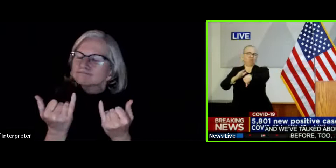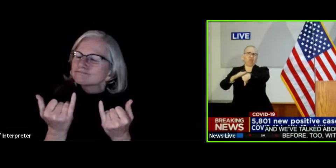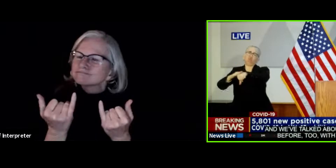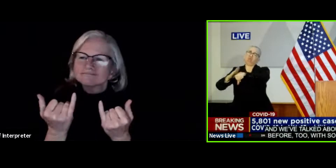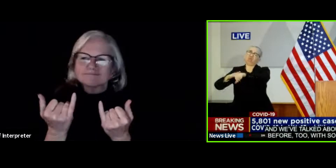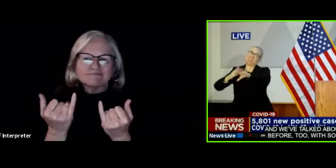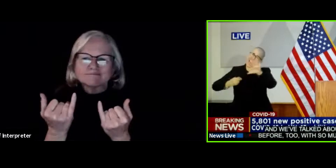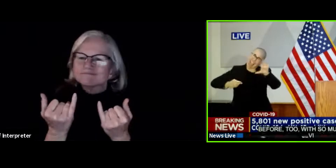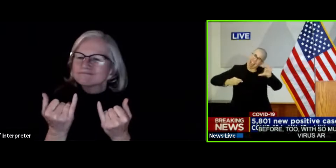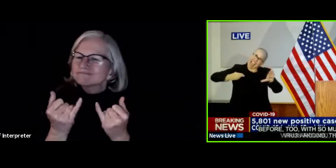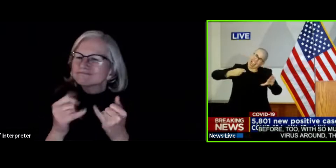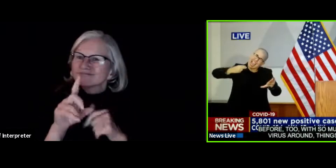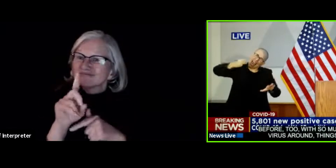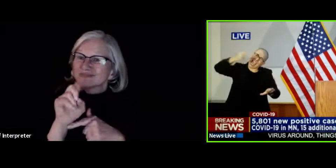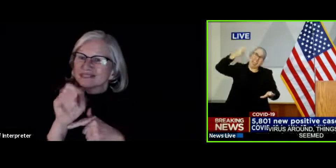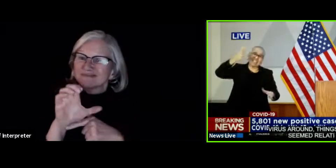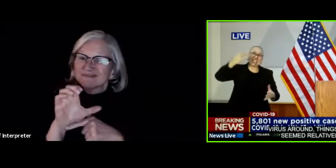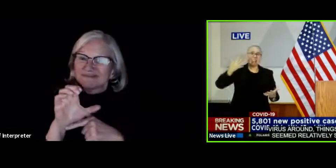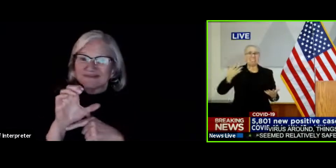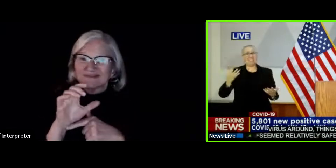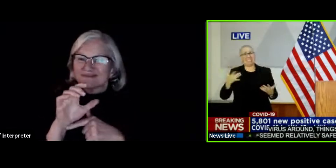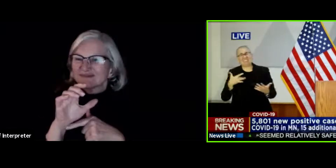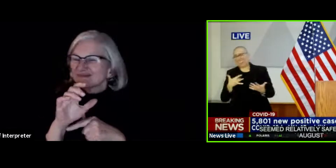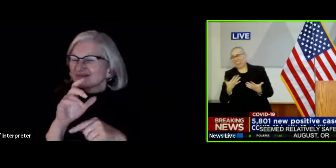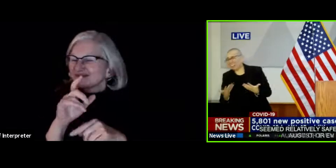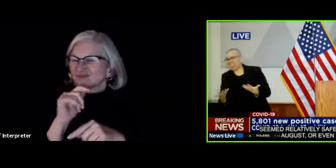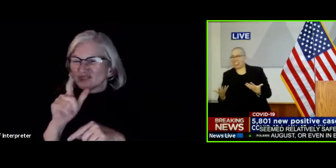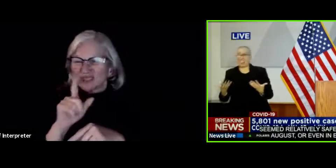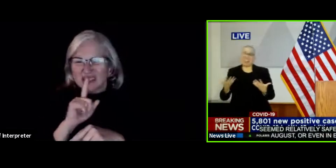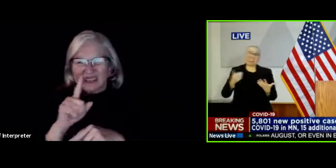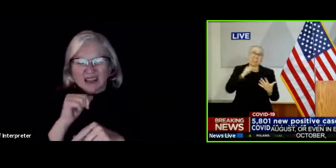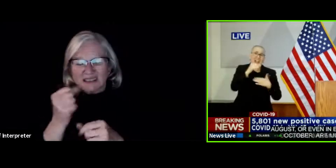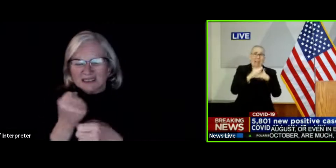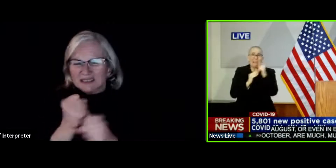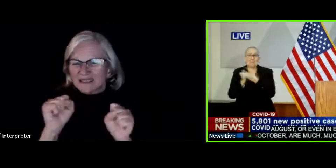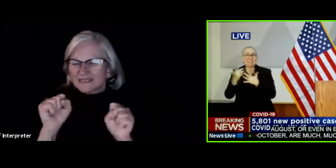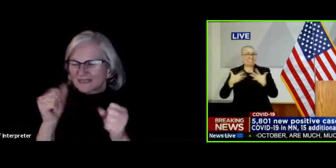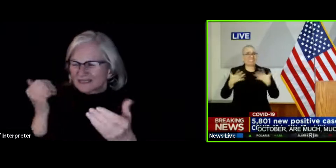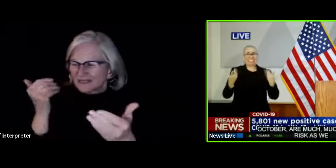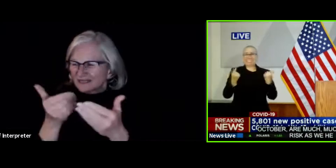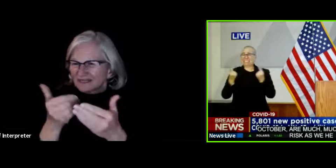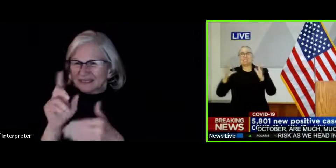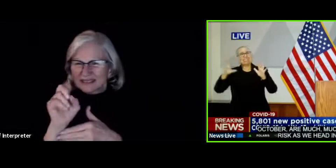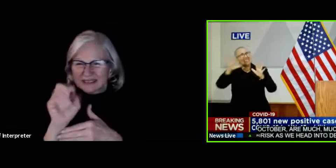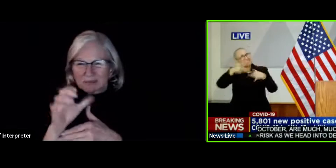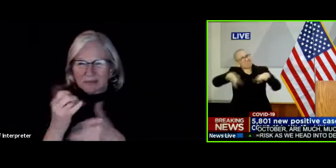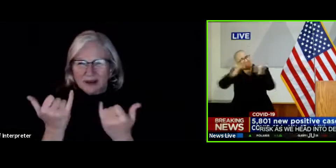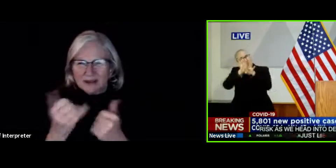COMFORTABLE, EVEN ONE WEEK OF DATA CAN'T GET US FEELING TOO COMFORTABLE, EITHER. LOOKING AT THE LONGER TERM TRENDS IS REALLY